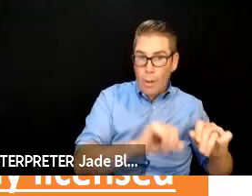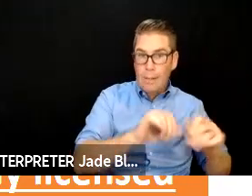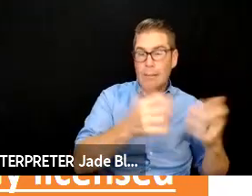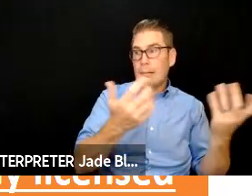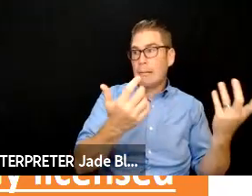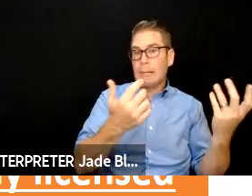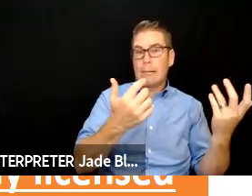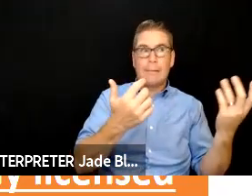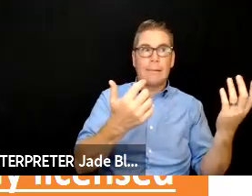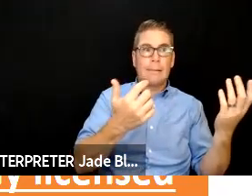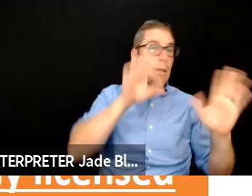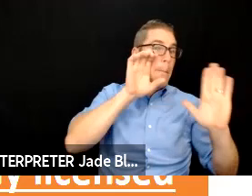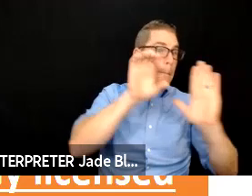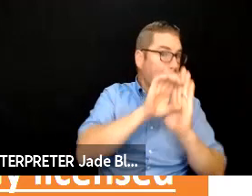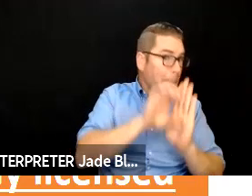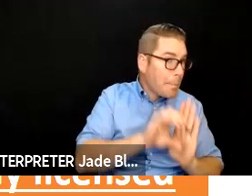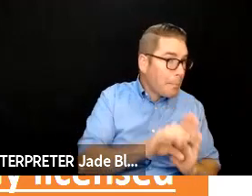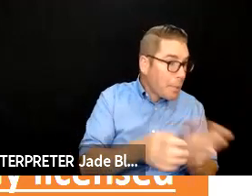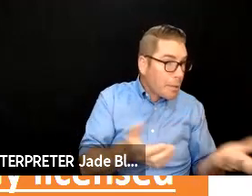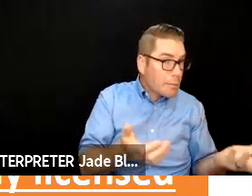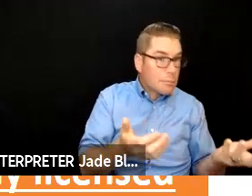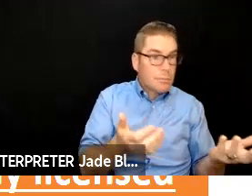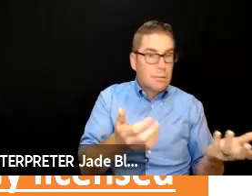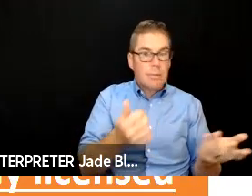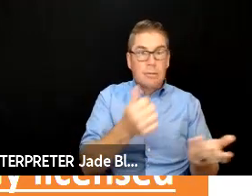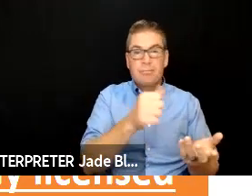Sally Potter: Even images that you find really anything that has that open license.